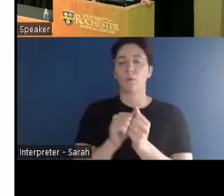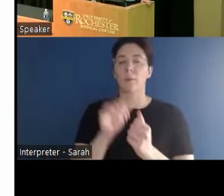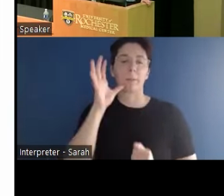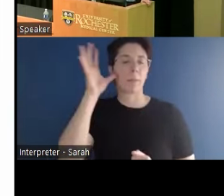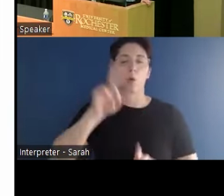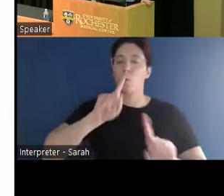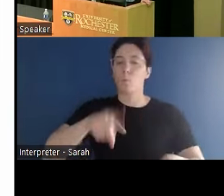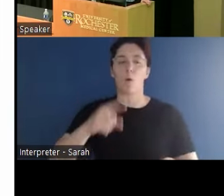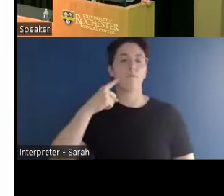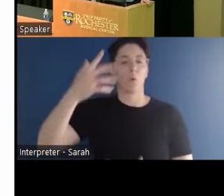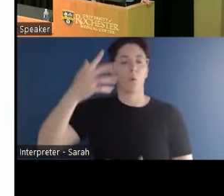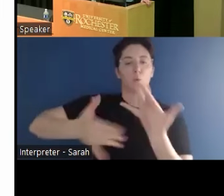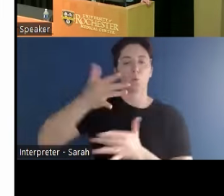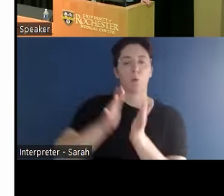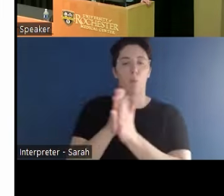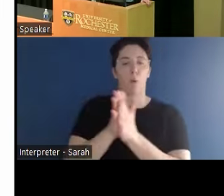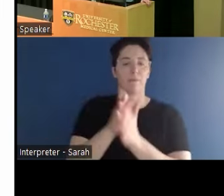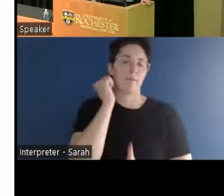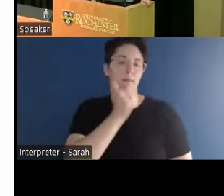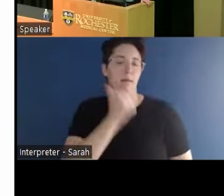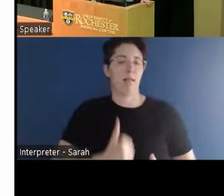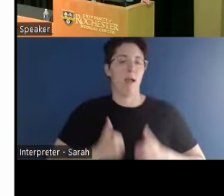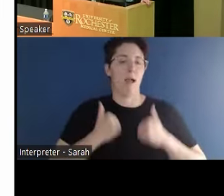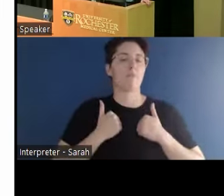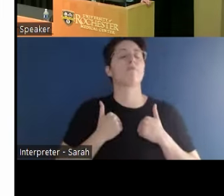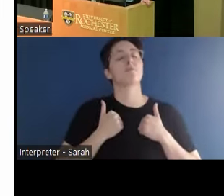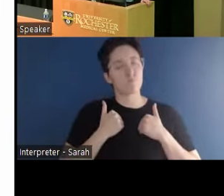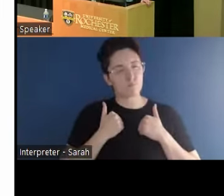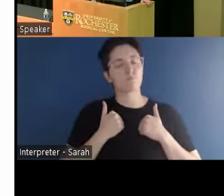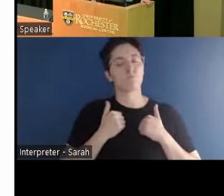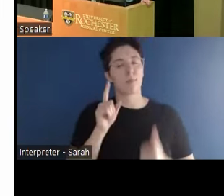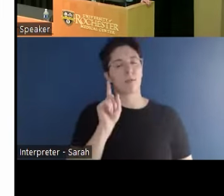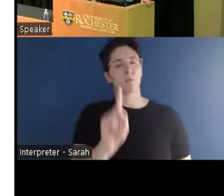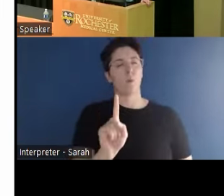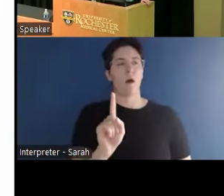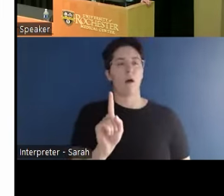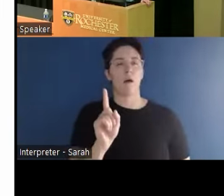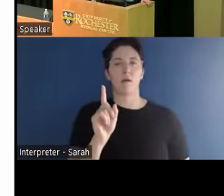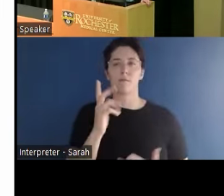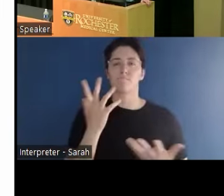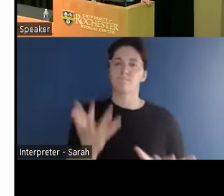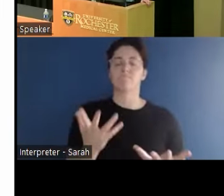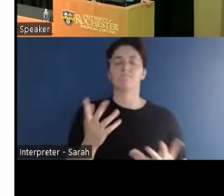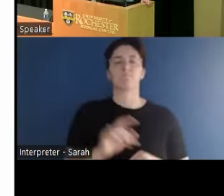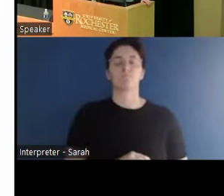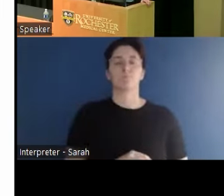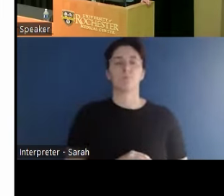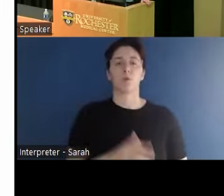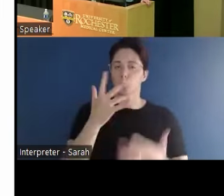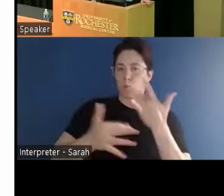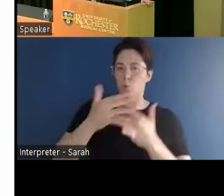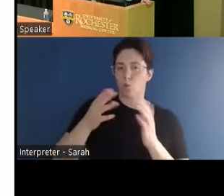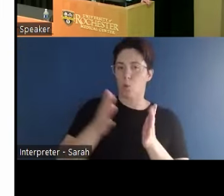life and that might be a particular kind of social motivation which we should label as observed